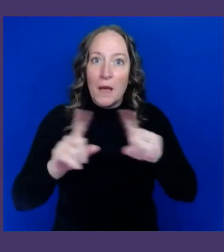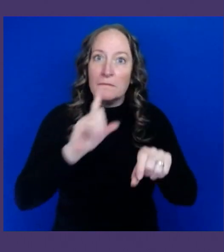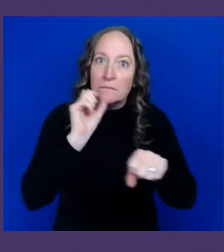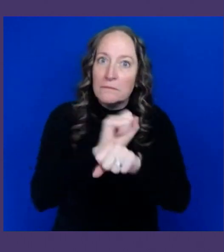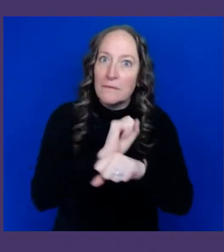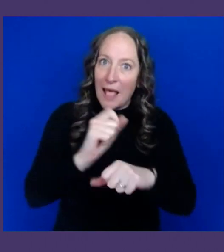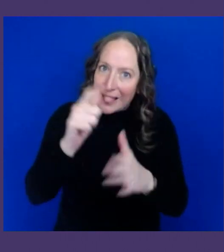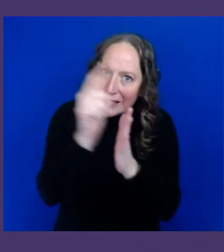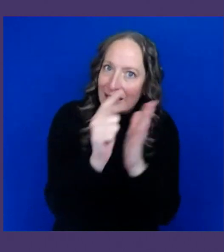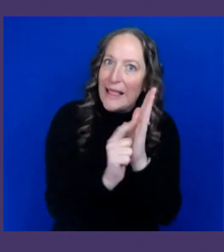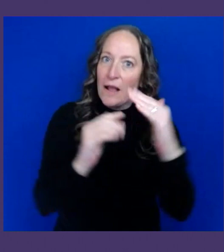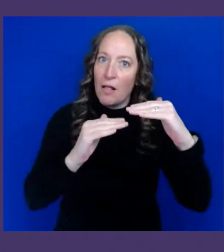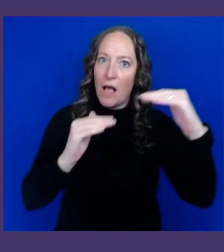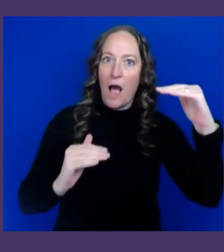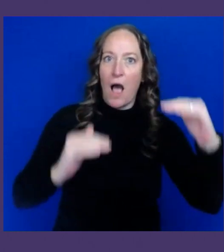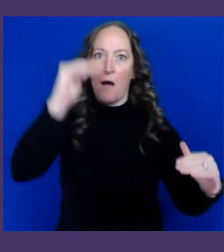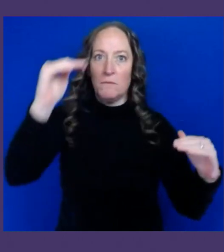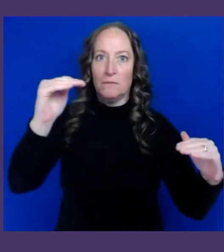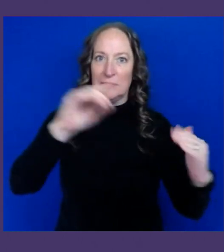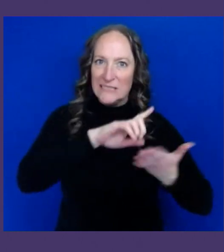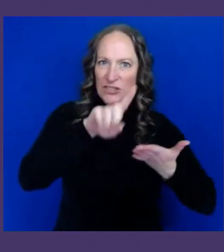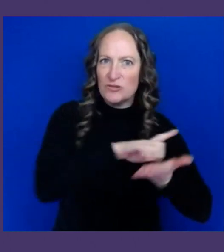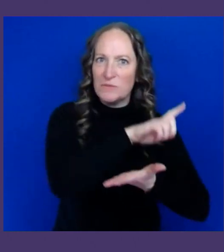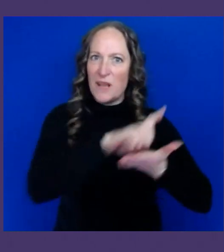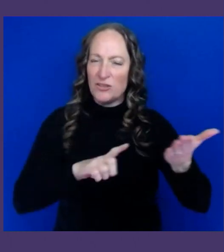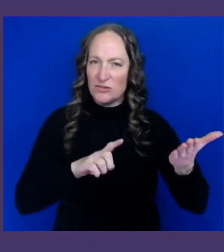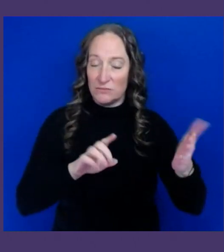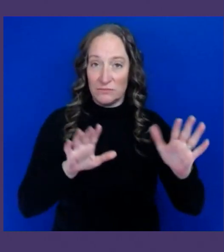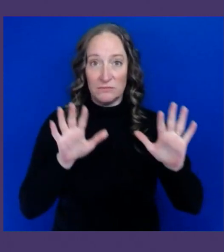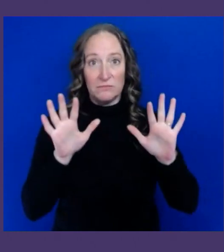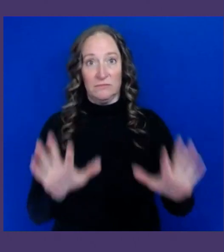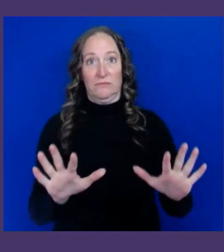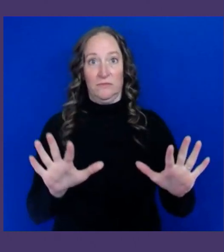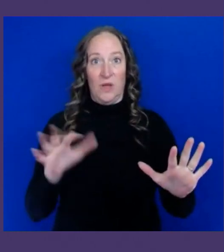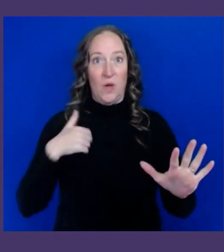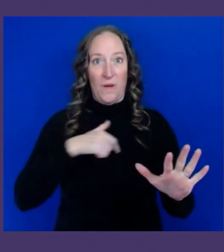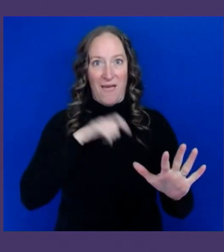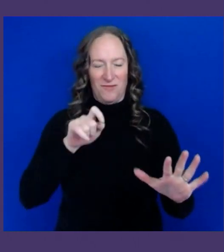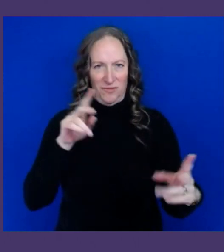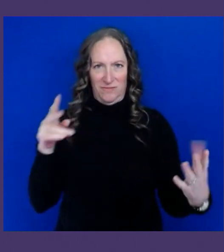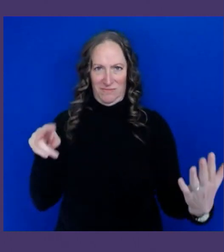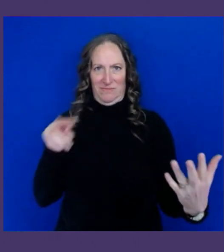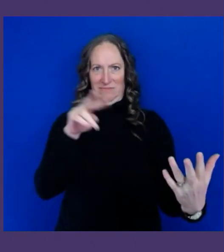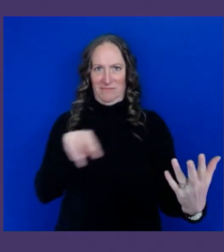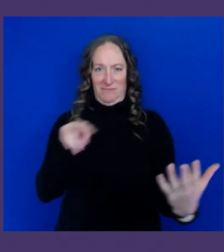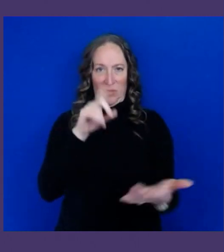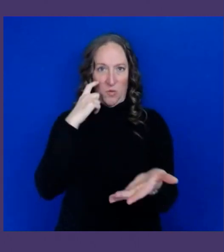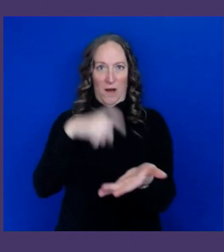in terms of wage. So we've got to recognize that and also recognize the reality that,